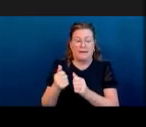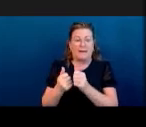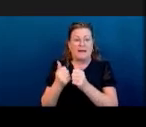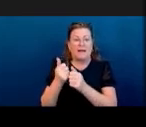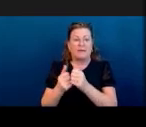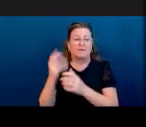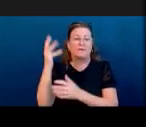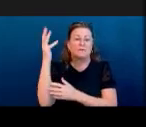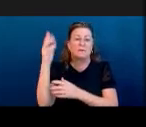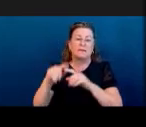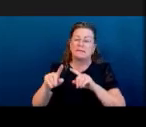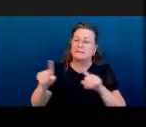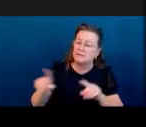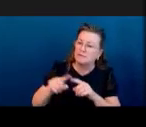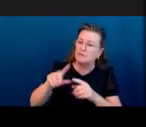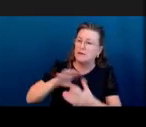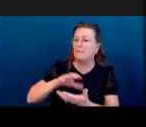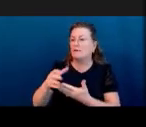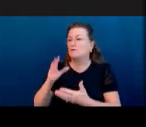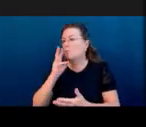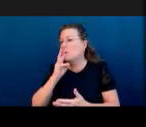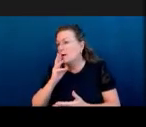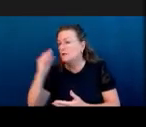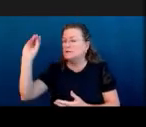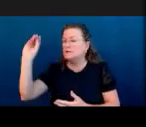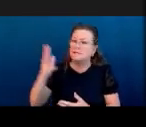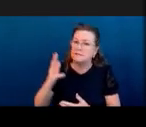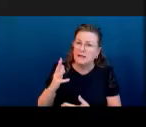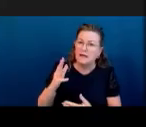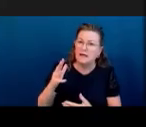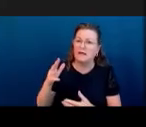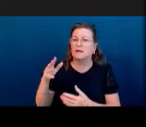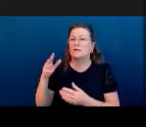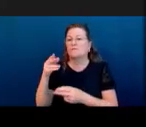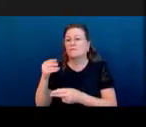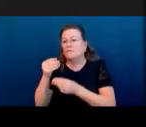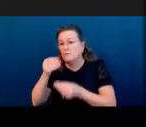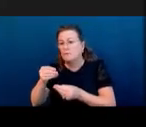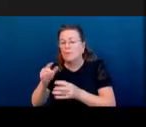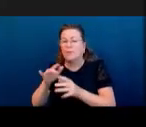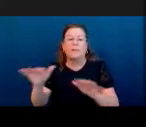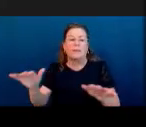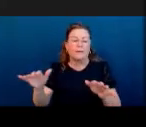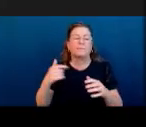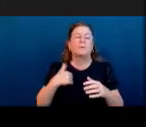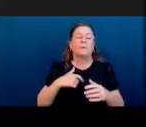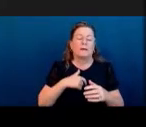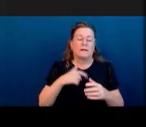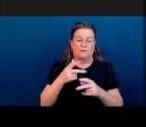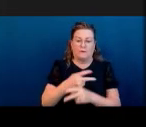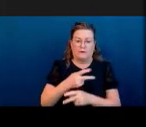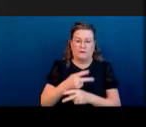different water, sunlight, fertilizer. These are all the supports that we need to figure out, what whether a child might